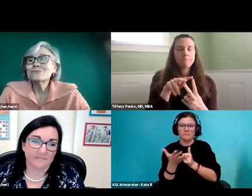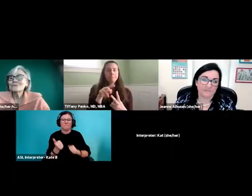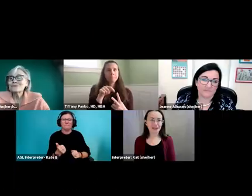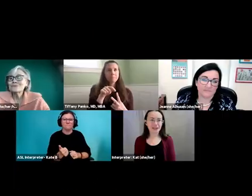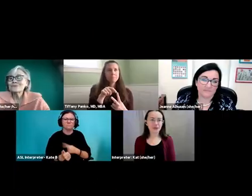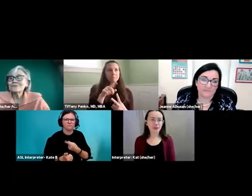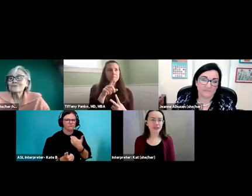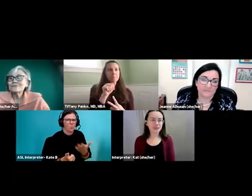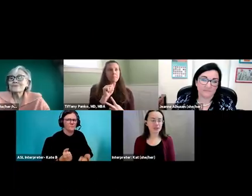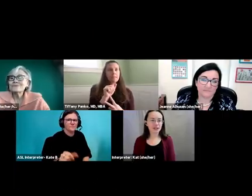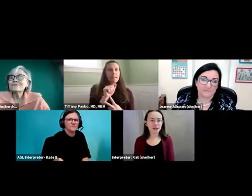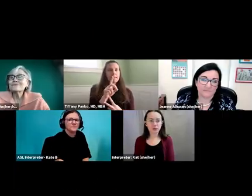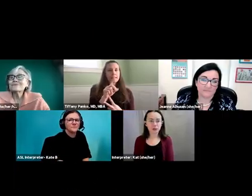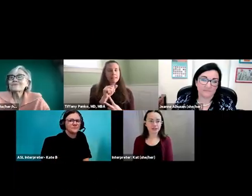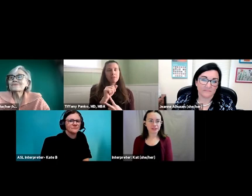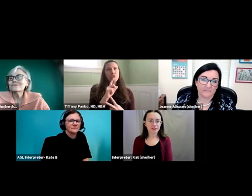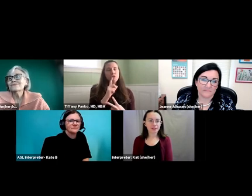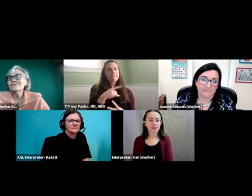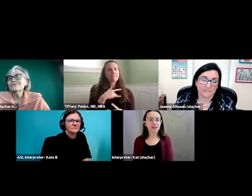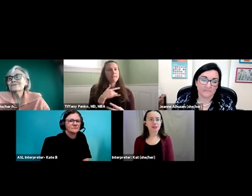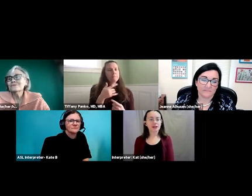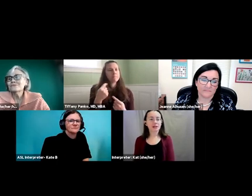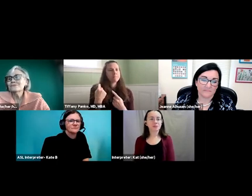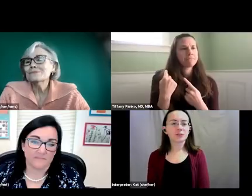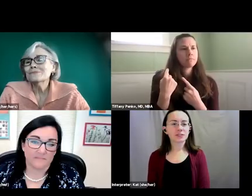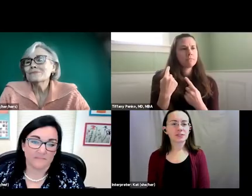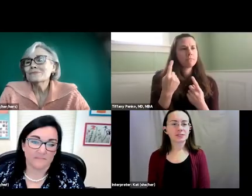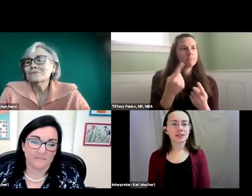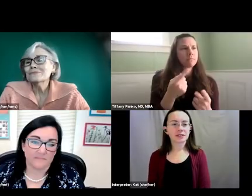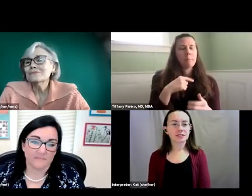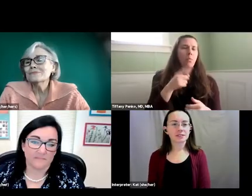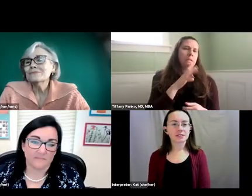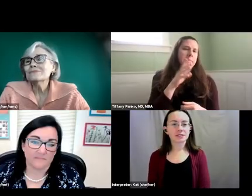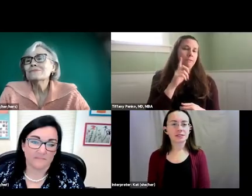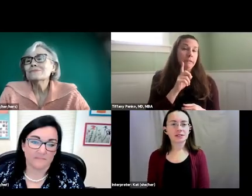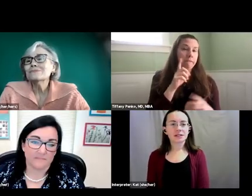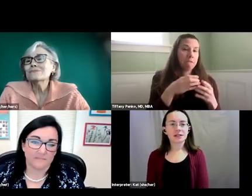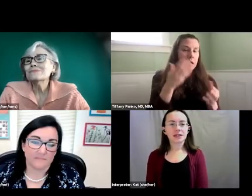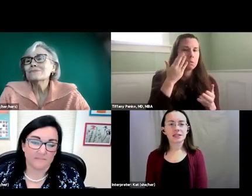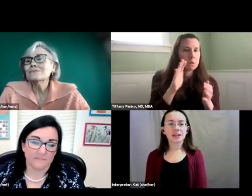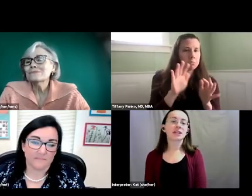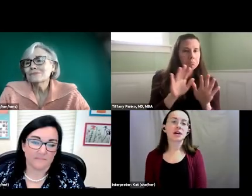quickly, I wanted to make just a couple of points here. First, is that, I think and I